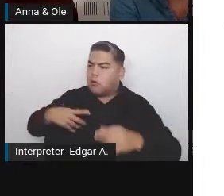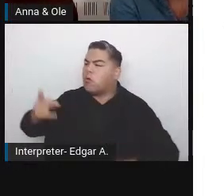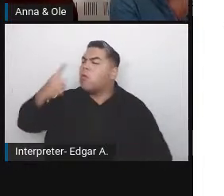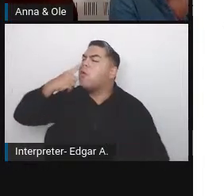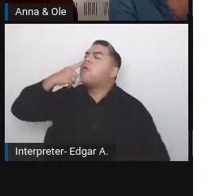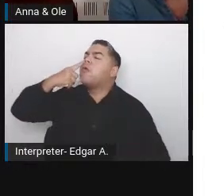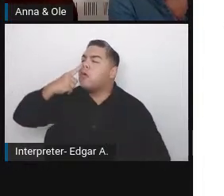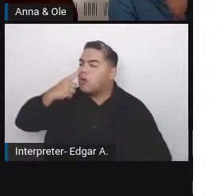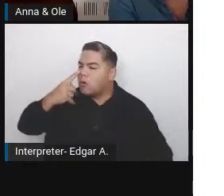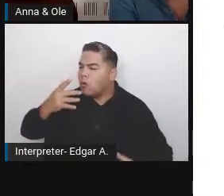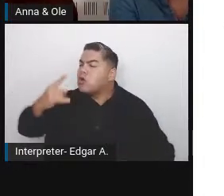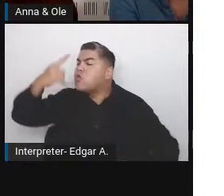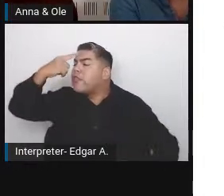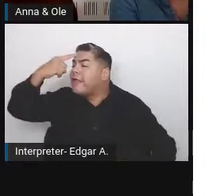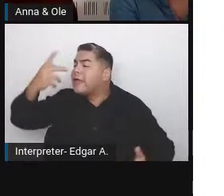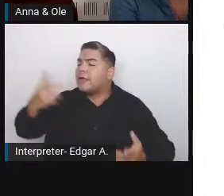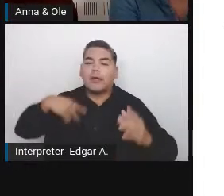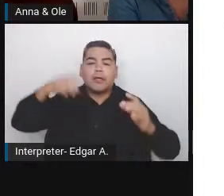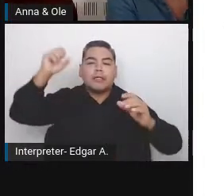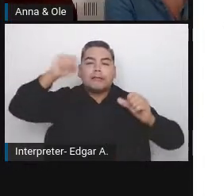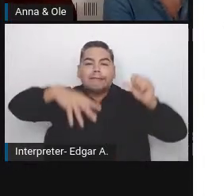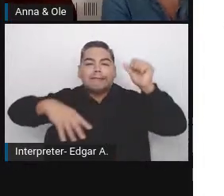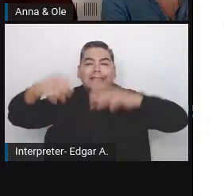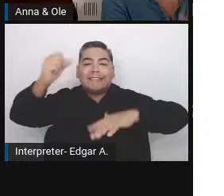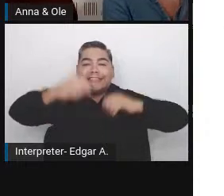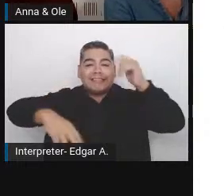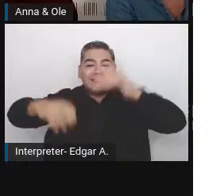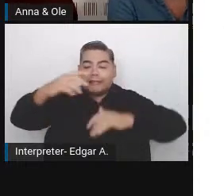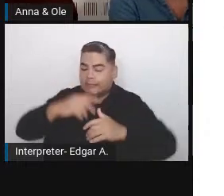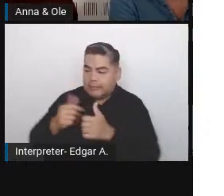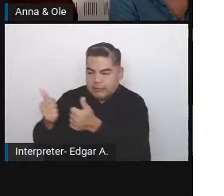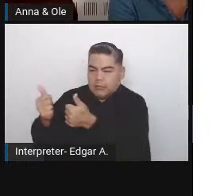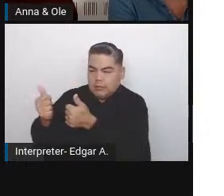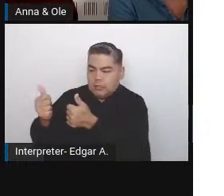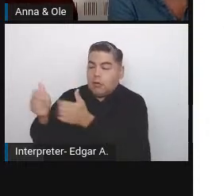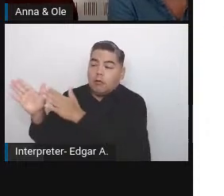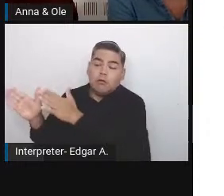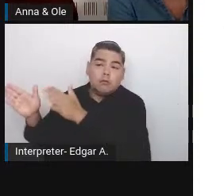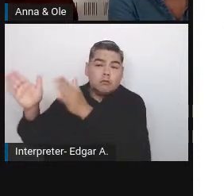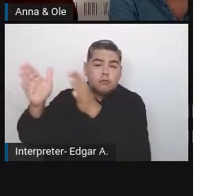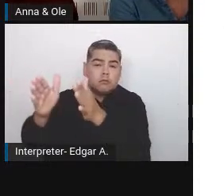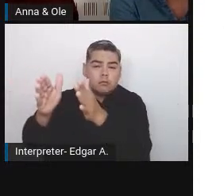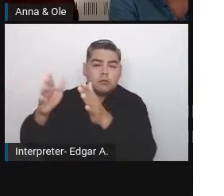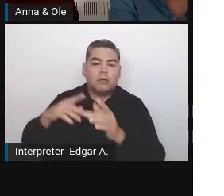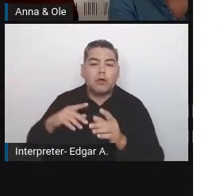with in-house with all of the teams and our colleagues. They got to the site and they came with their views and inputs first. The first